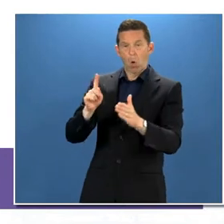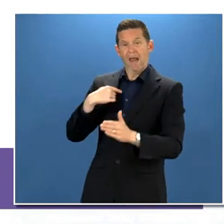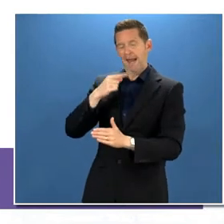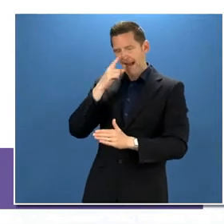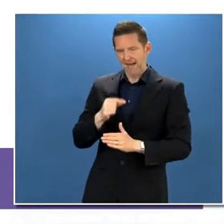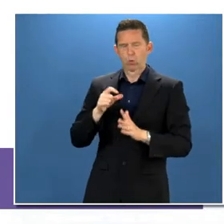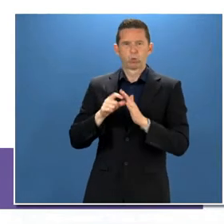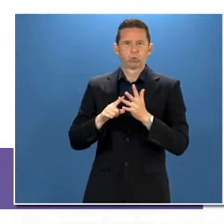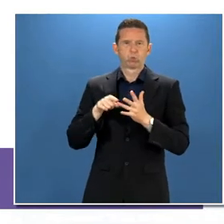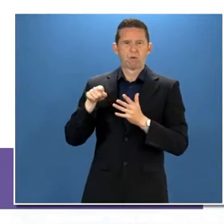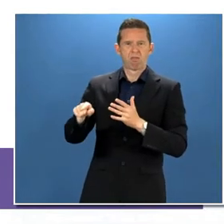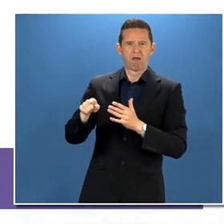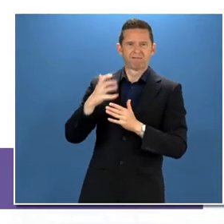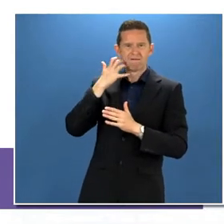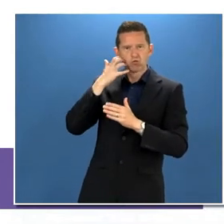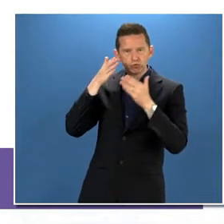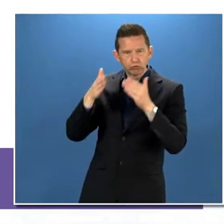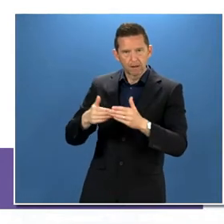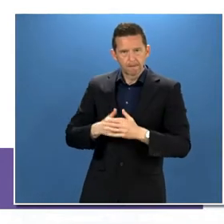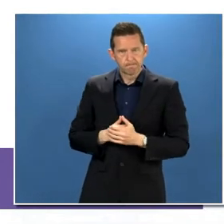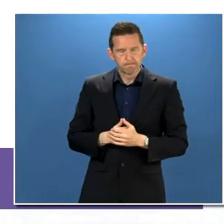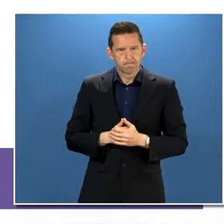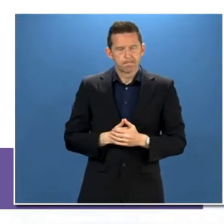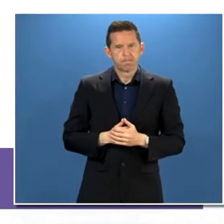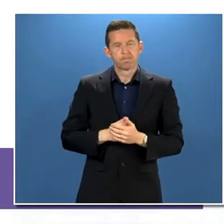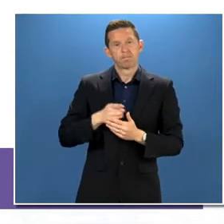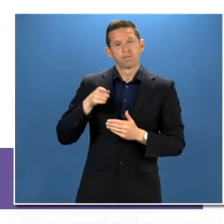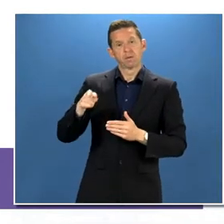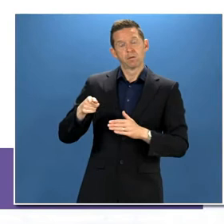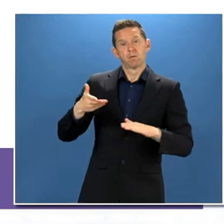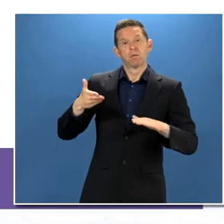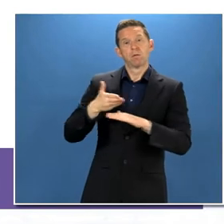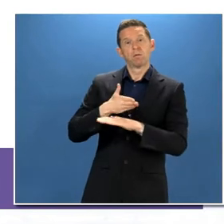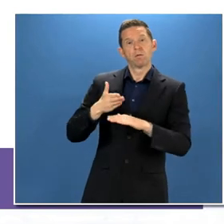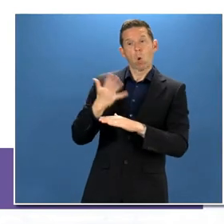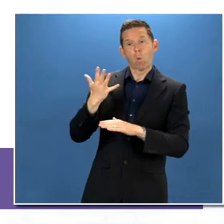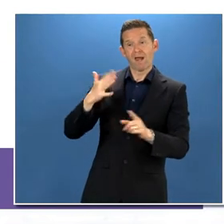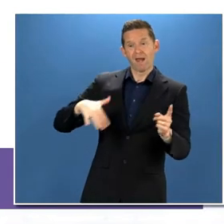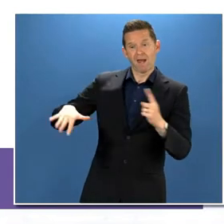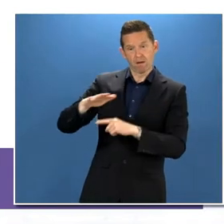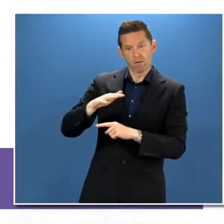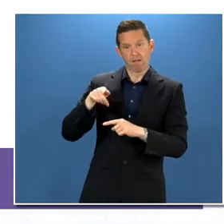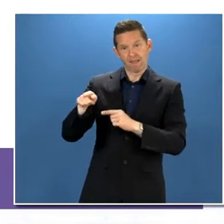And the course and career which had the lowest number of contact hours,